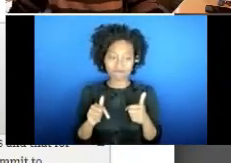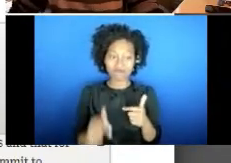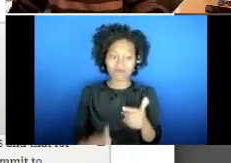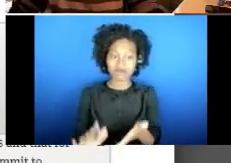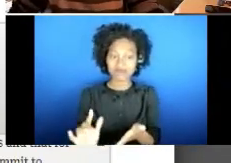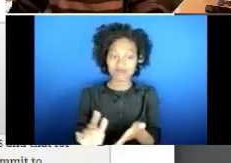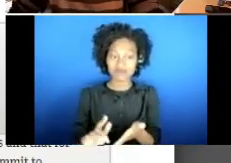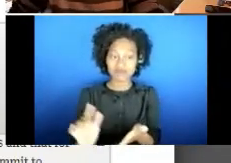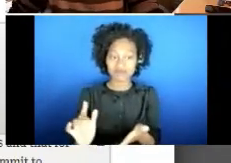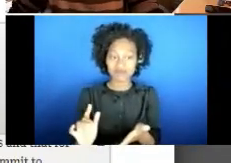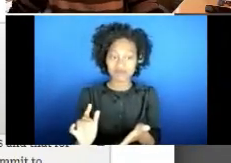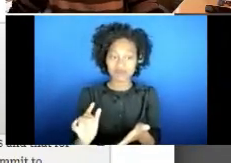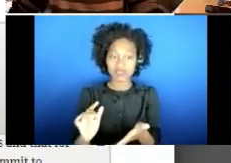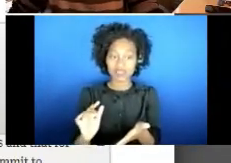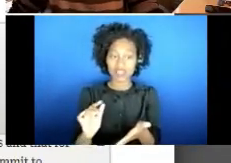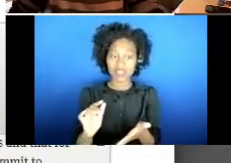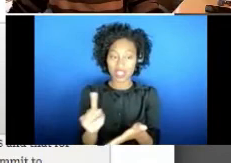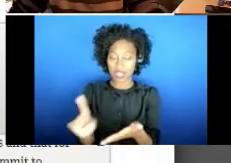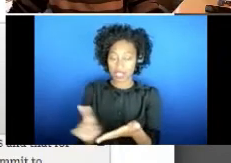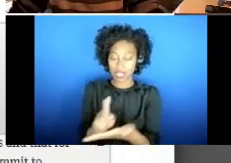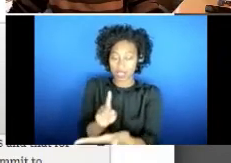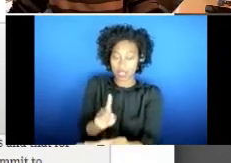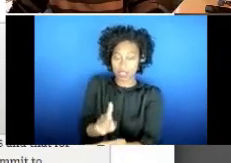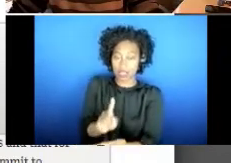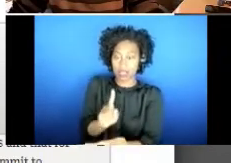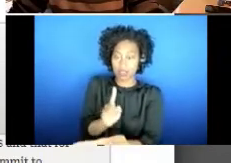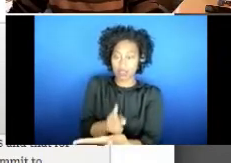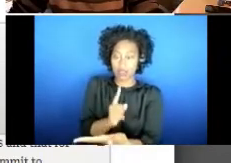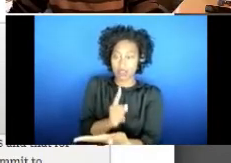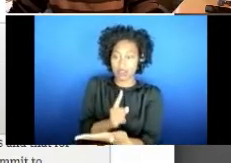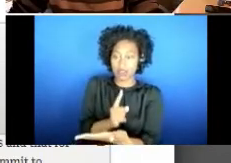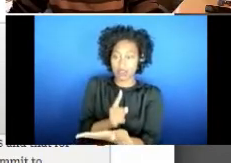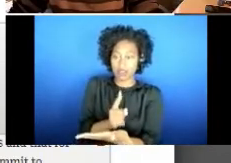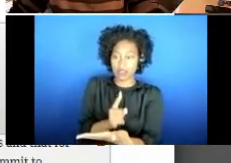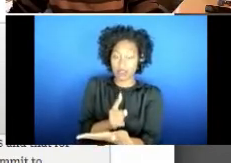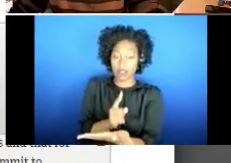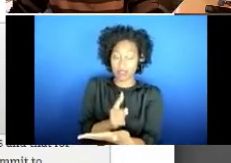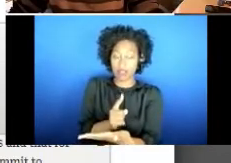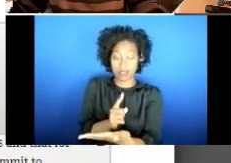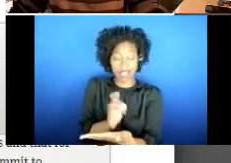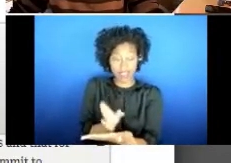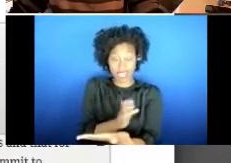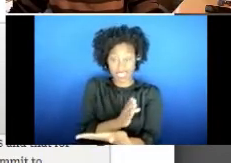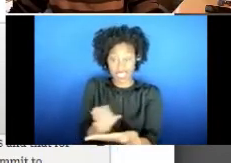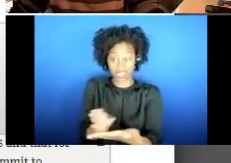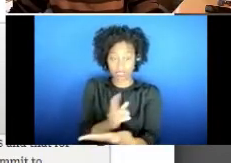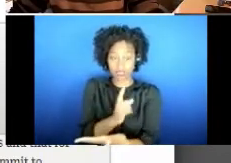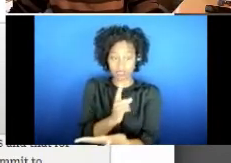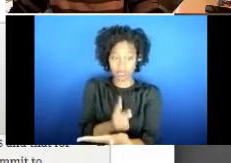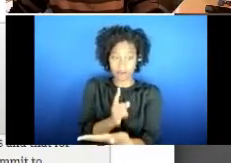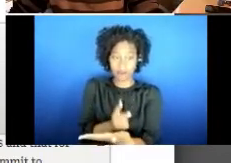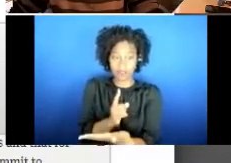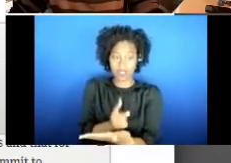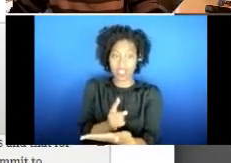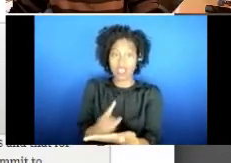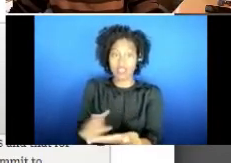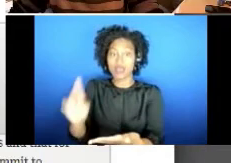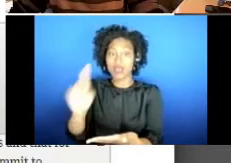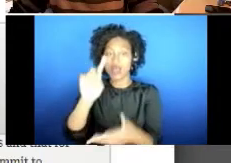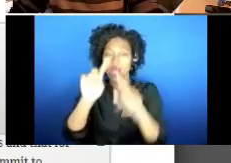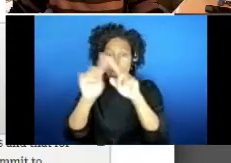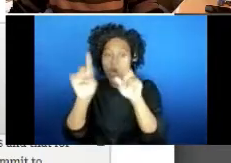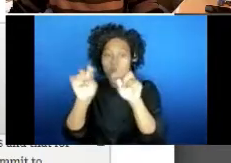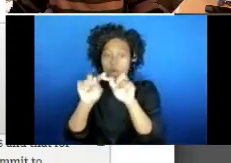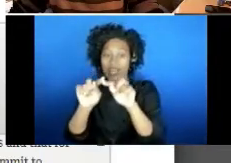put your cursor somewhere within that section and then in the toolbar find this icon called